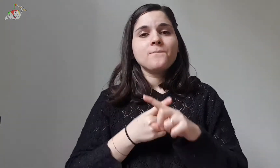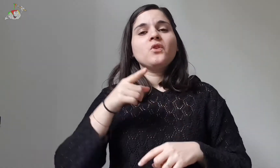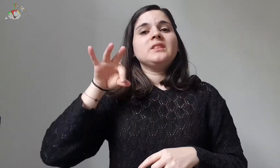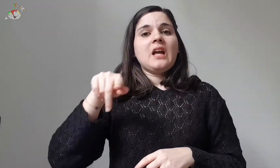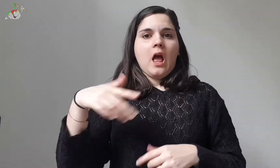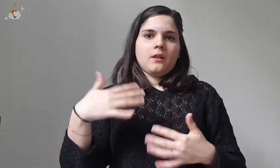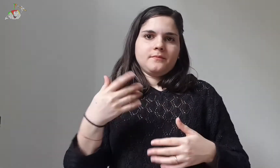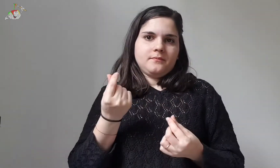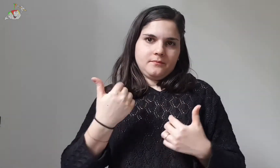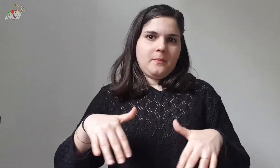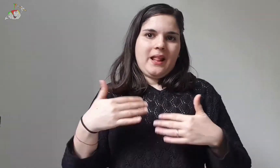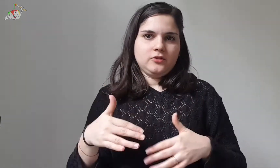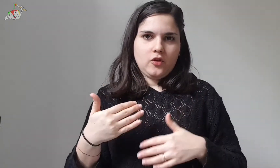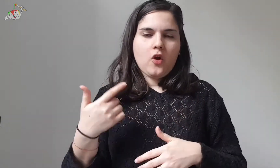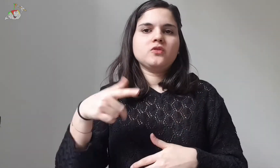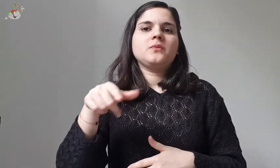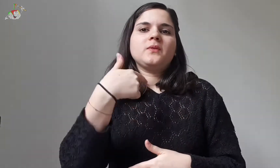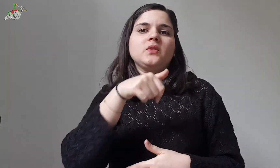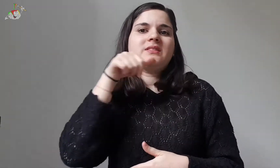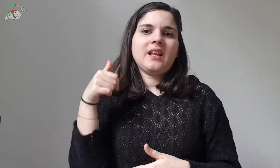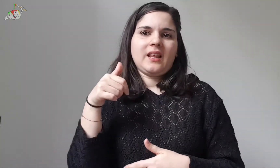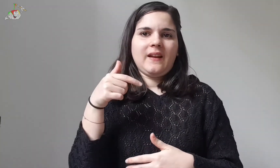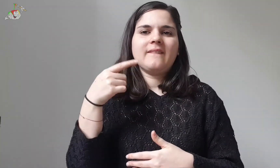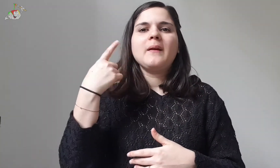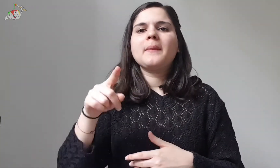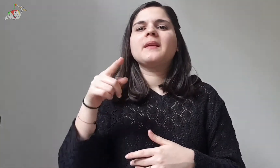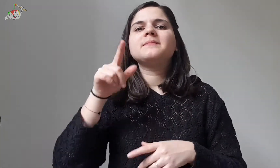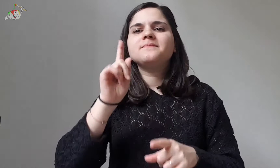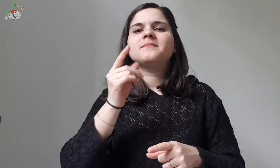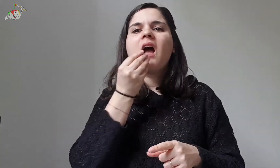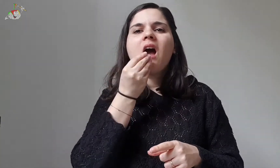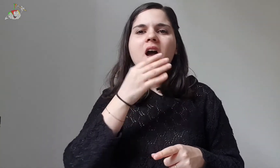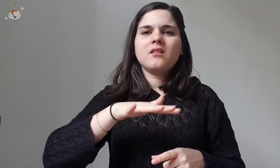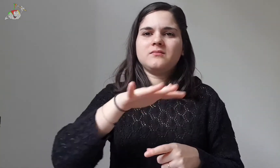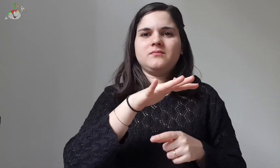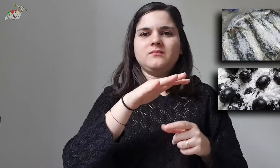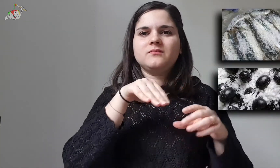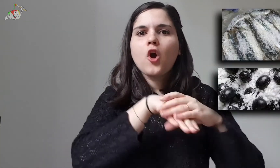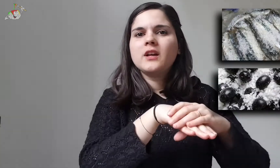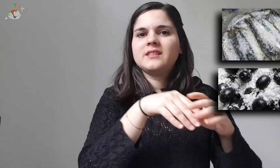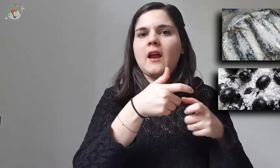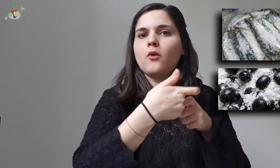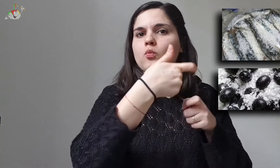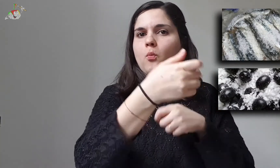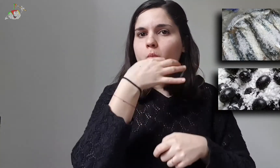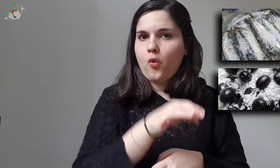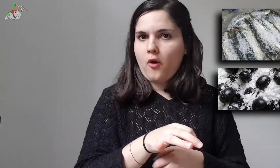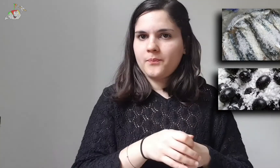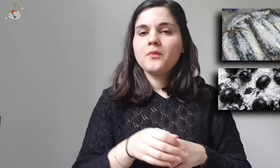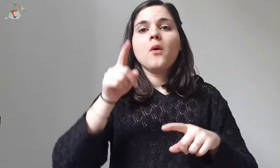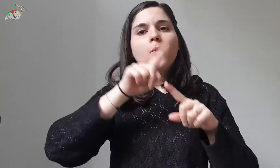In addition, the salt was precious and was useful for the long conservation of food, it was